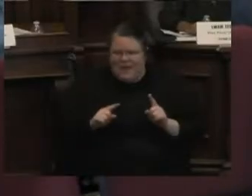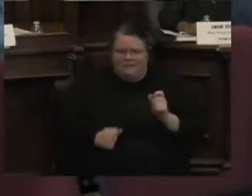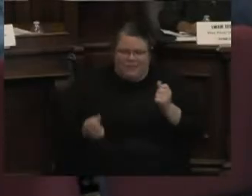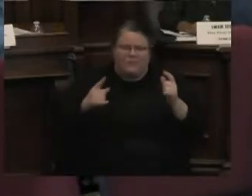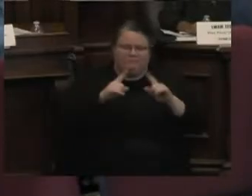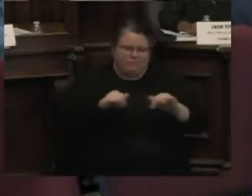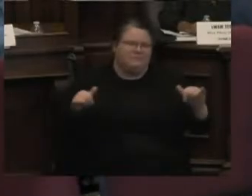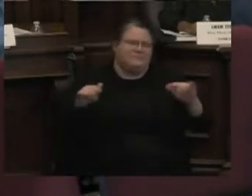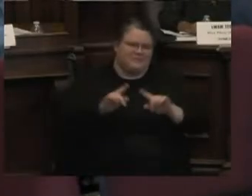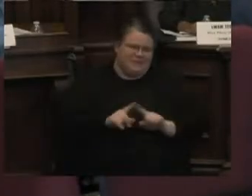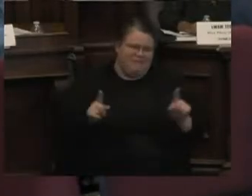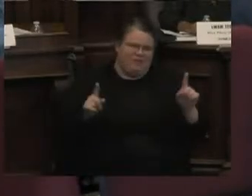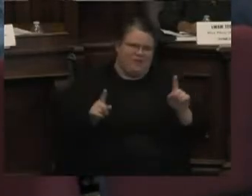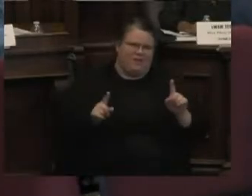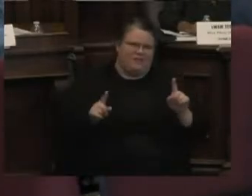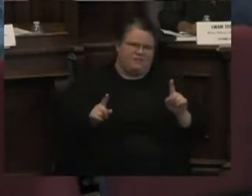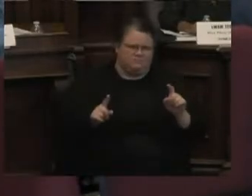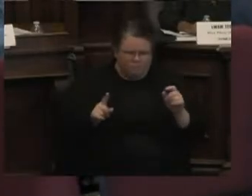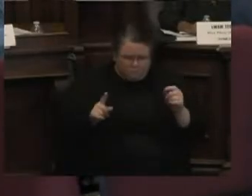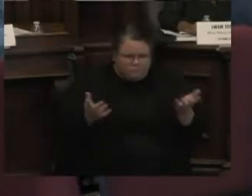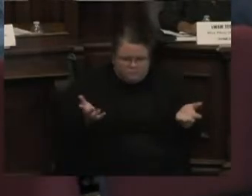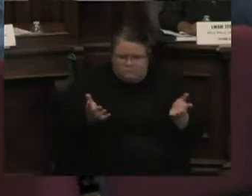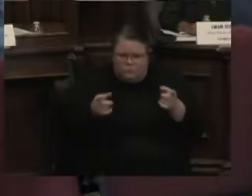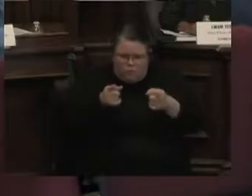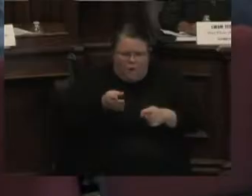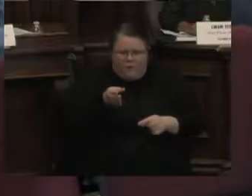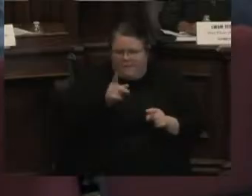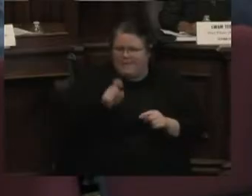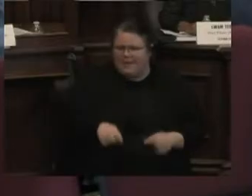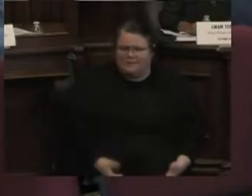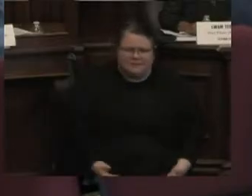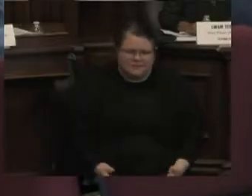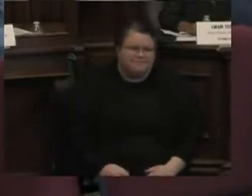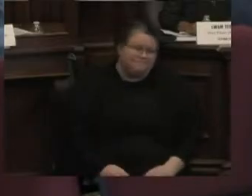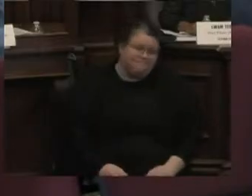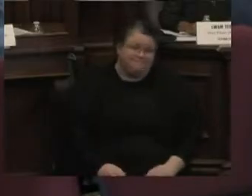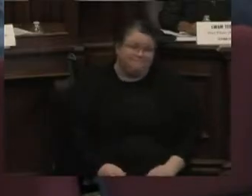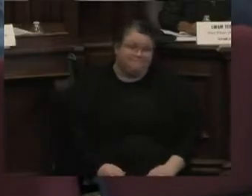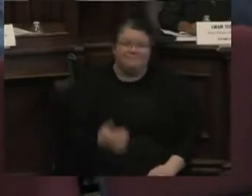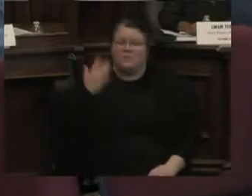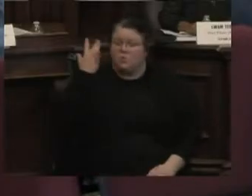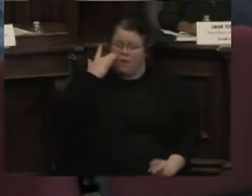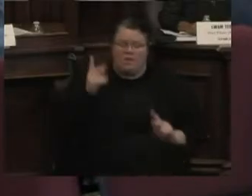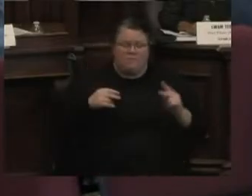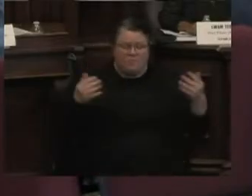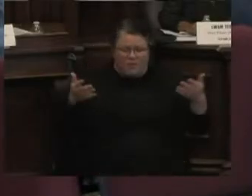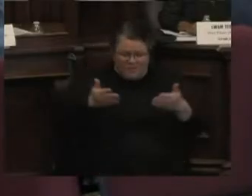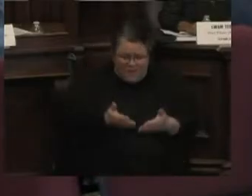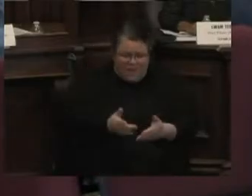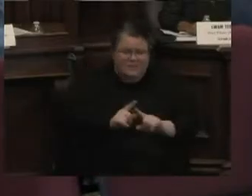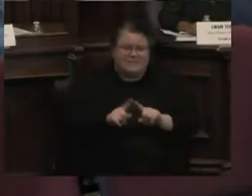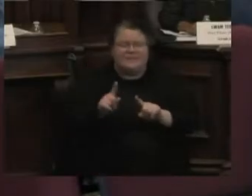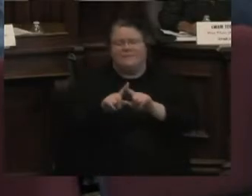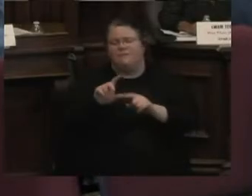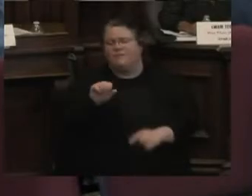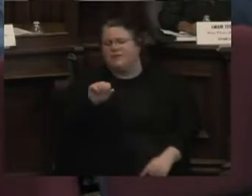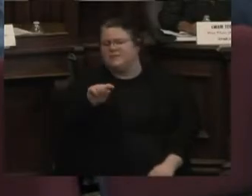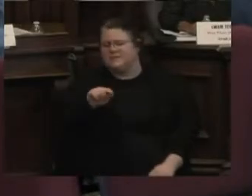person who goes to the public market. And so to me, that makes sense as a place to go,